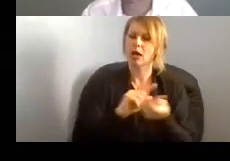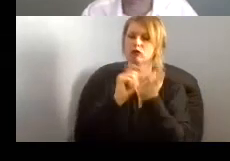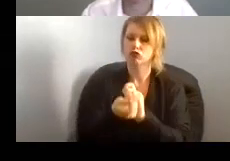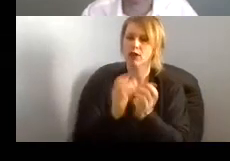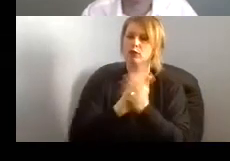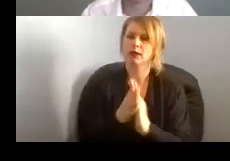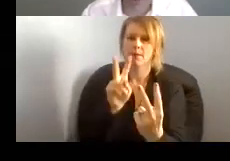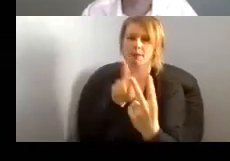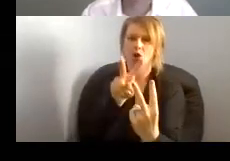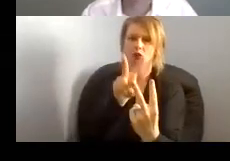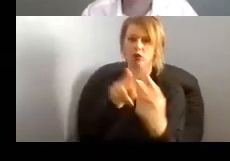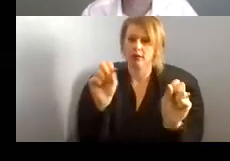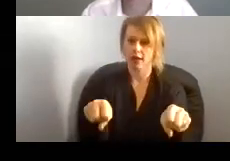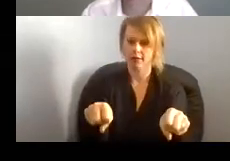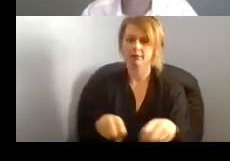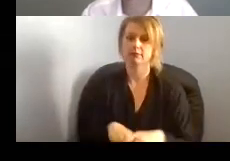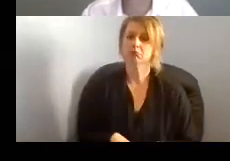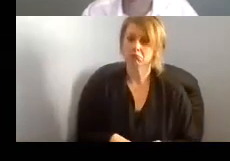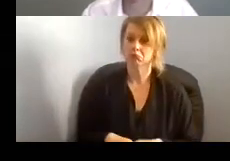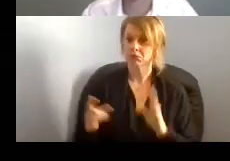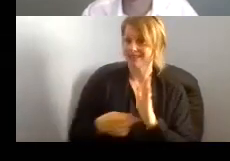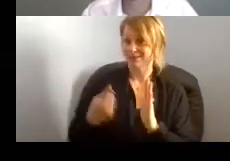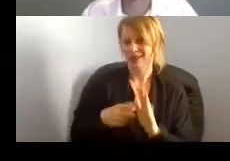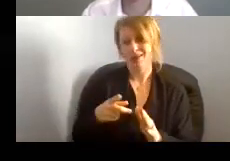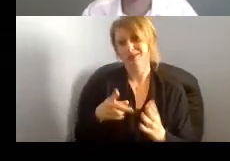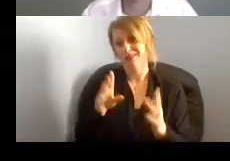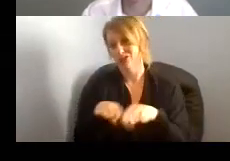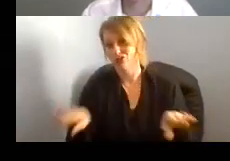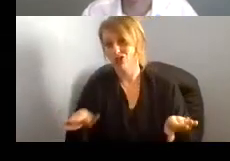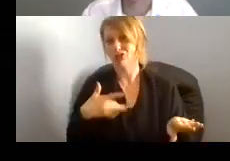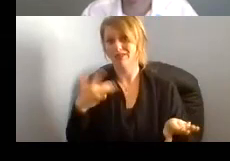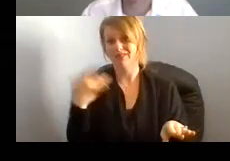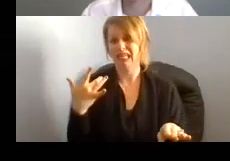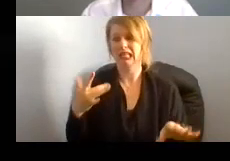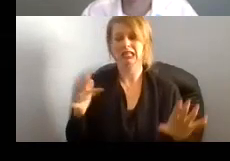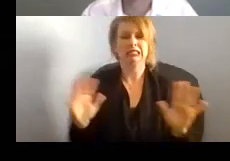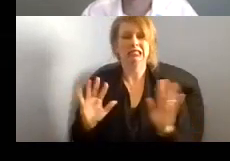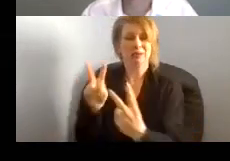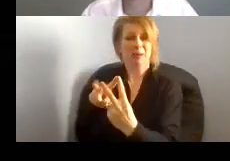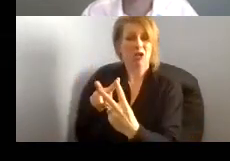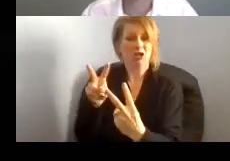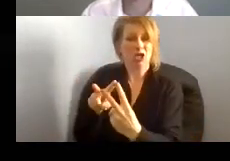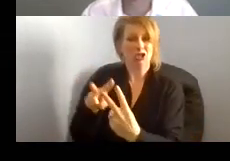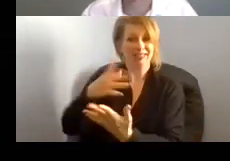Some children, on the other hand, feel uncomfortable with social interactions while they’re grieving, and they may actually want